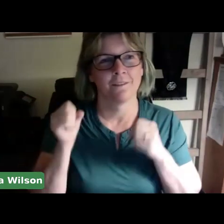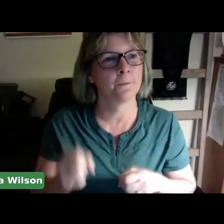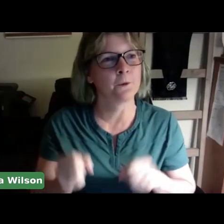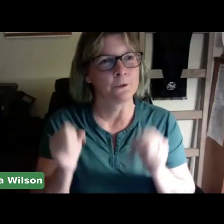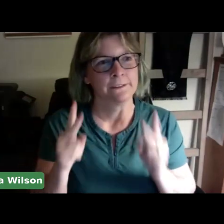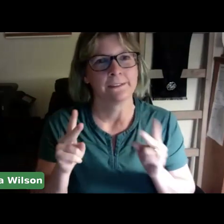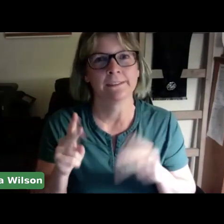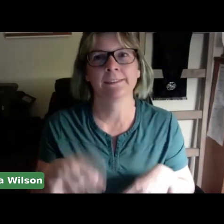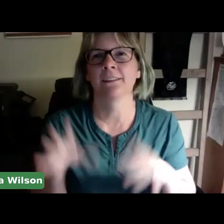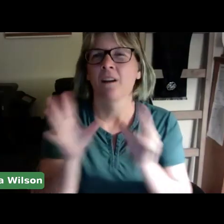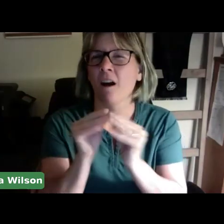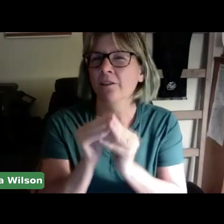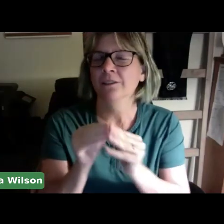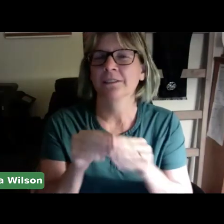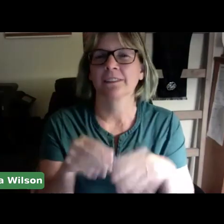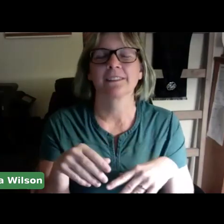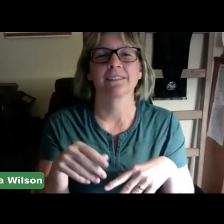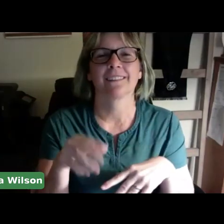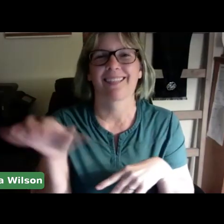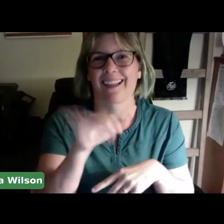so much for this opportunity.